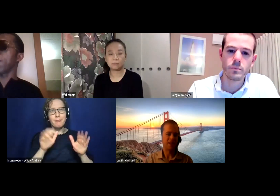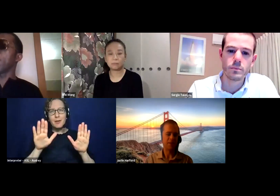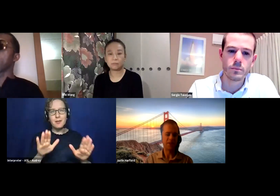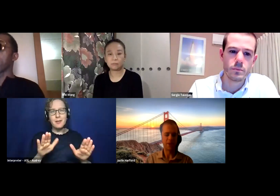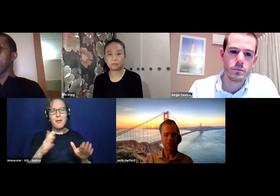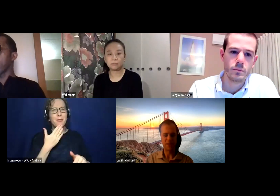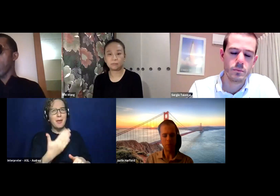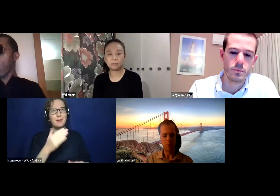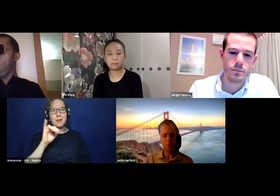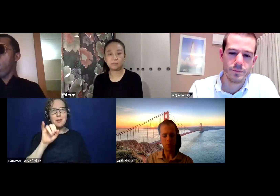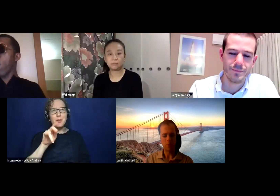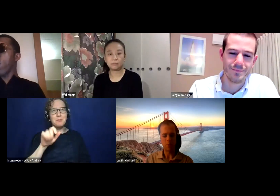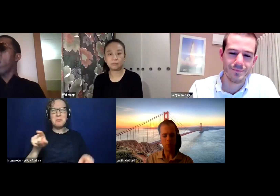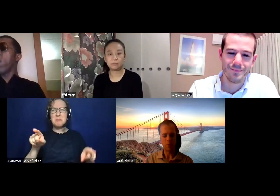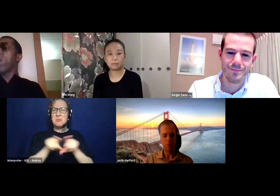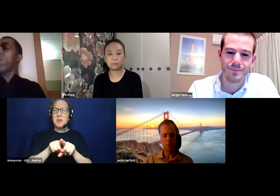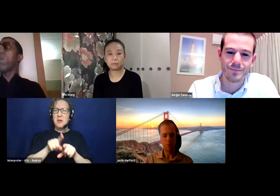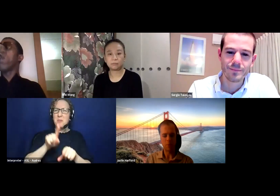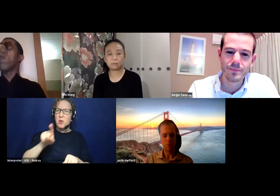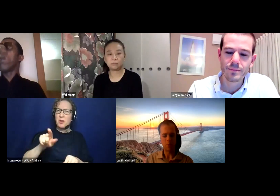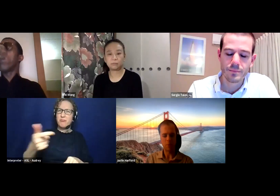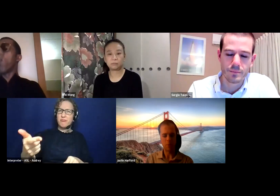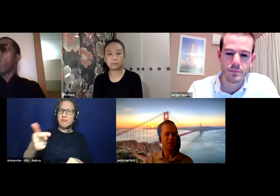And now I'm going to direct the same question to Sergio. Sergio,